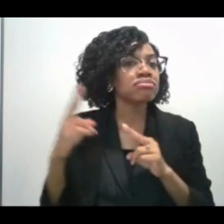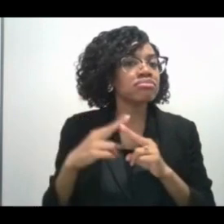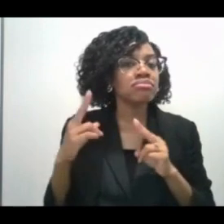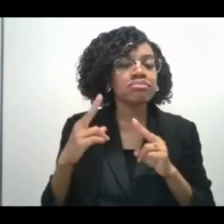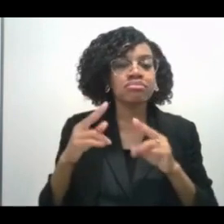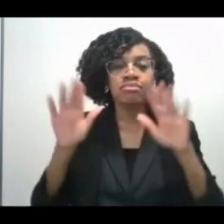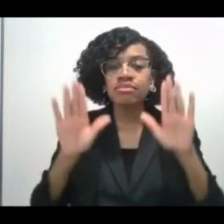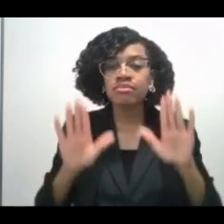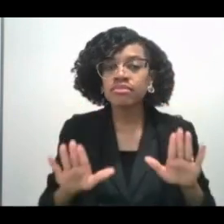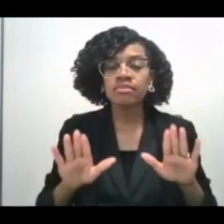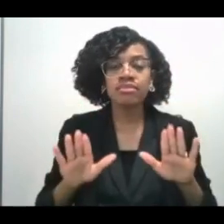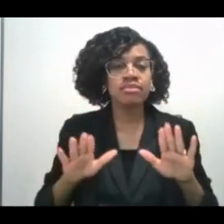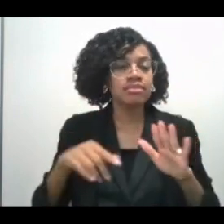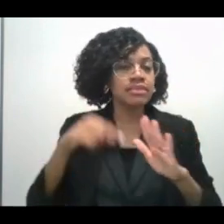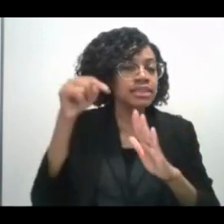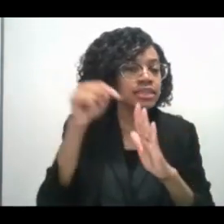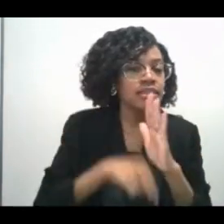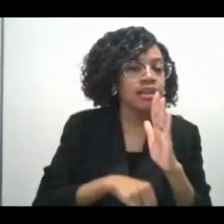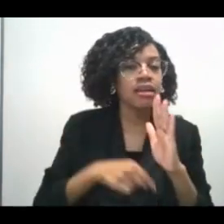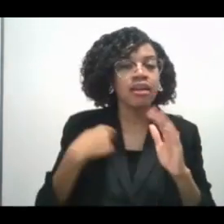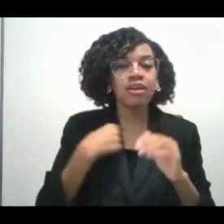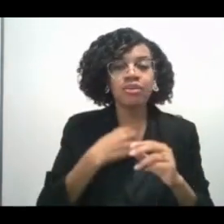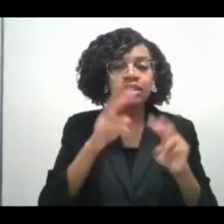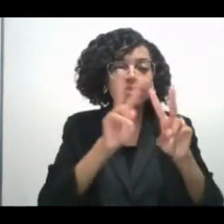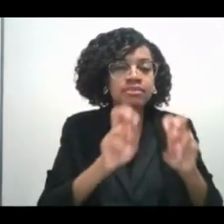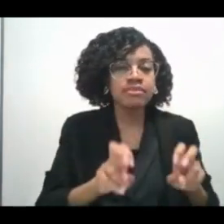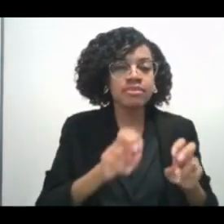atmosphere and the ocean and their interactions. We're very